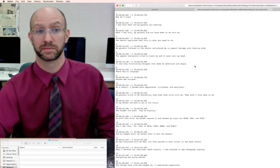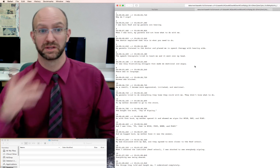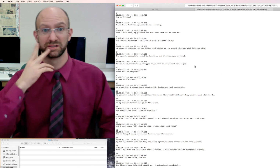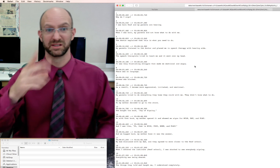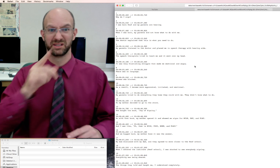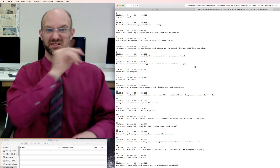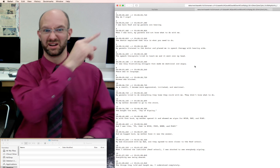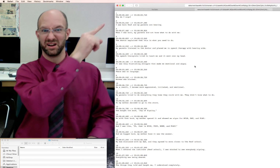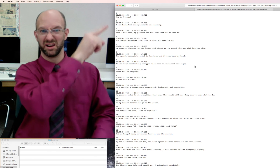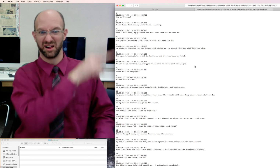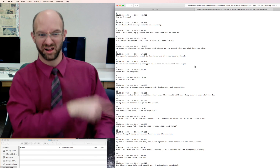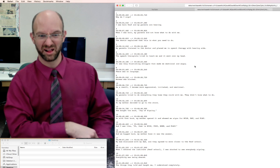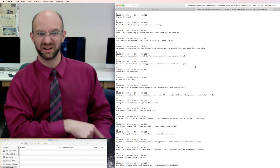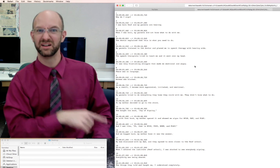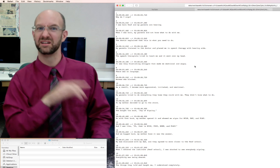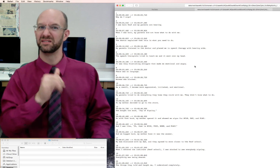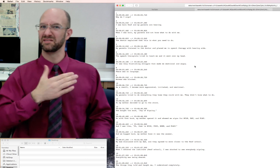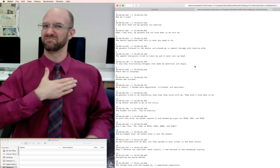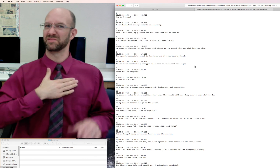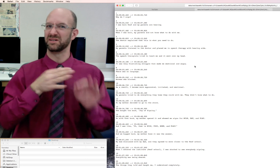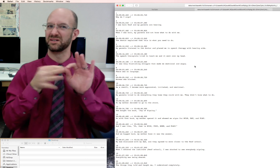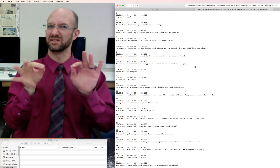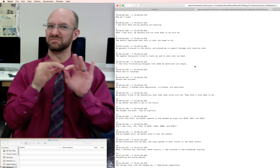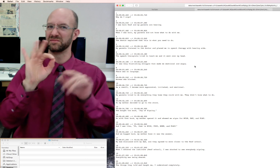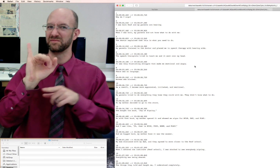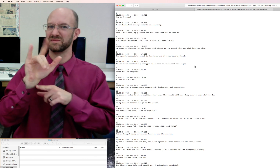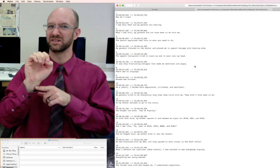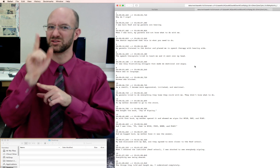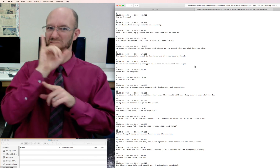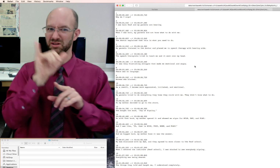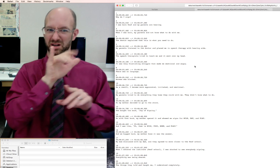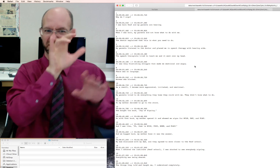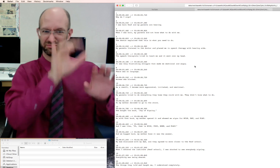See that long page of text over there. That is what my captioning file looks like.